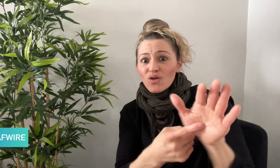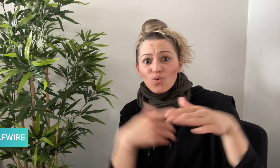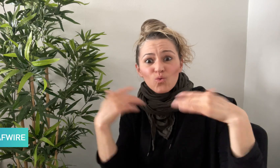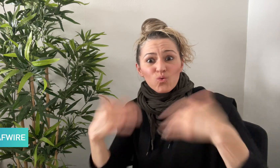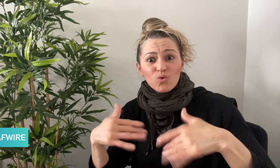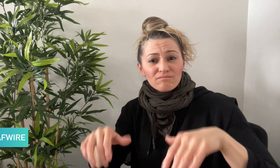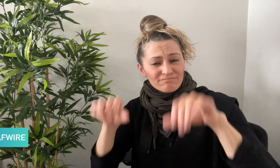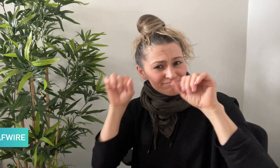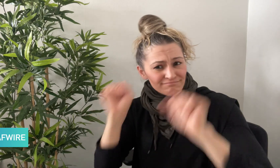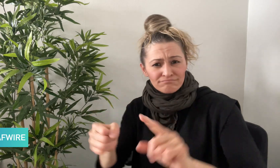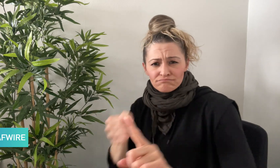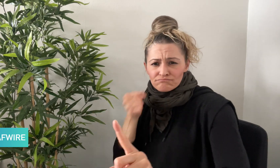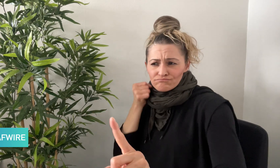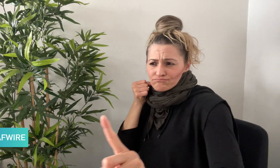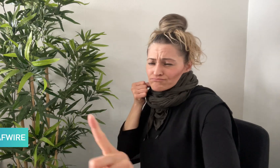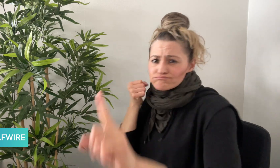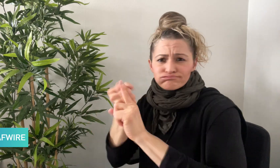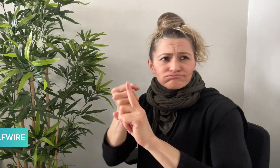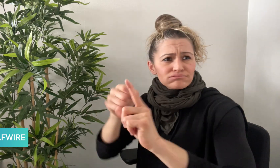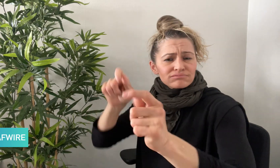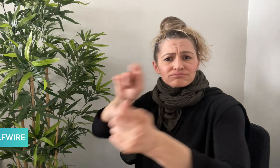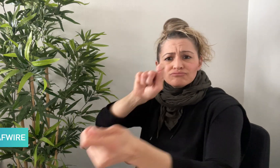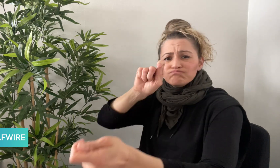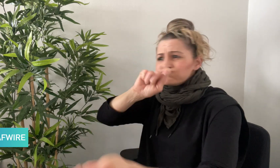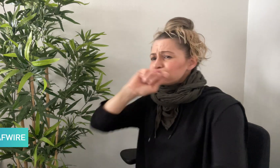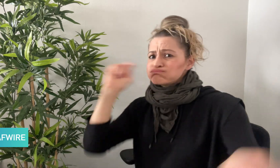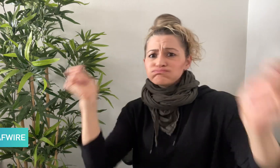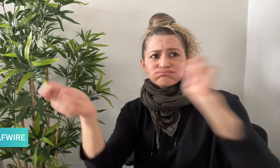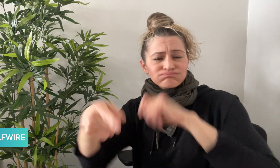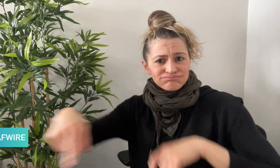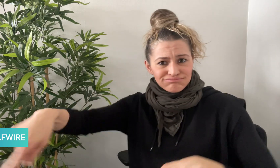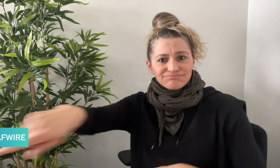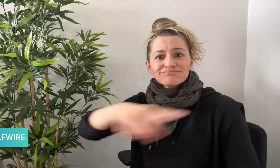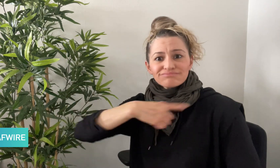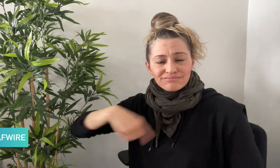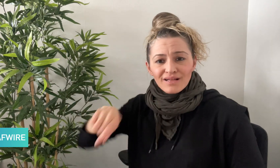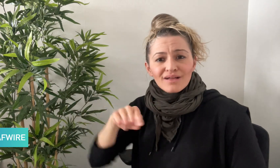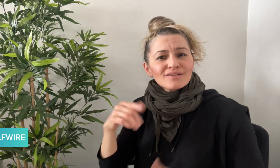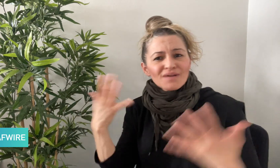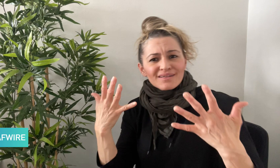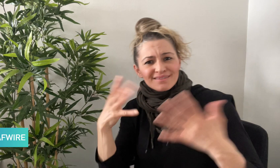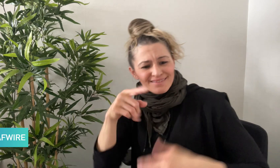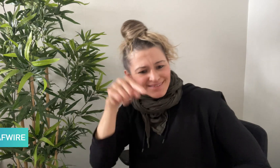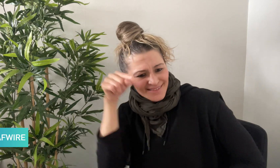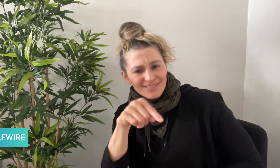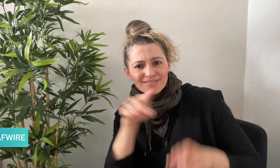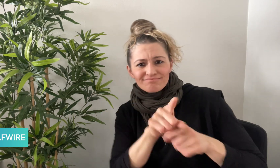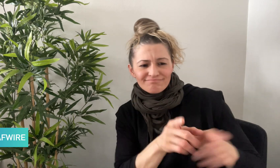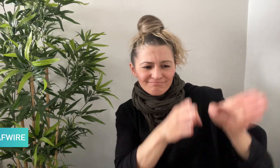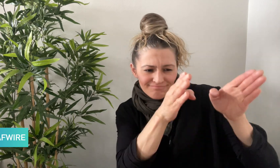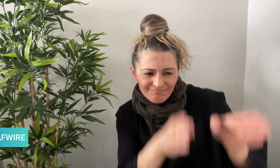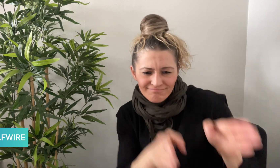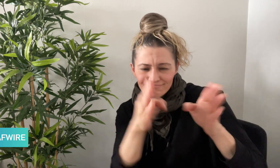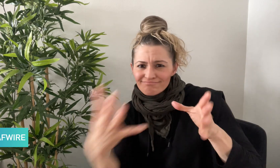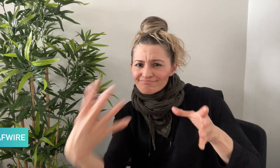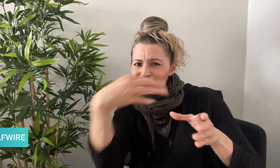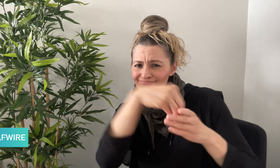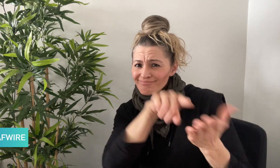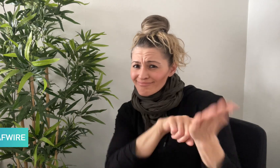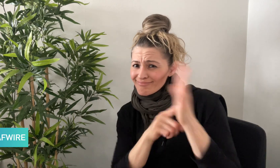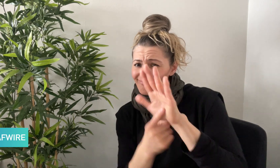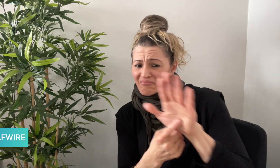It's about Deaf and hearing characters coming